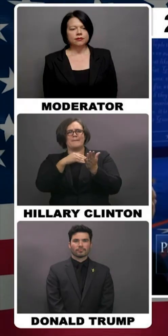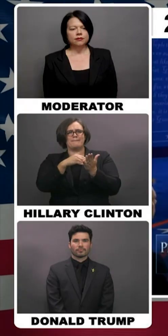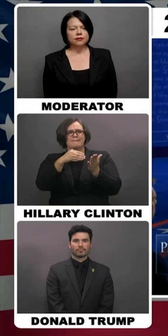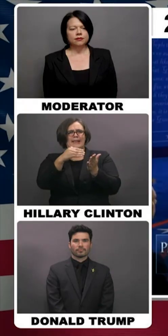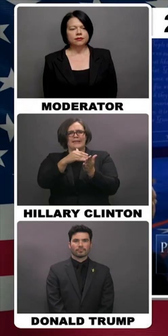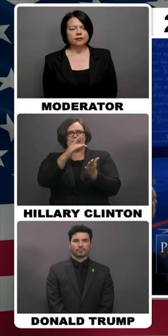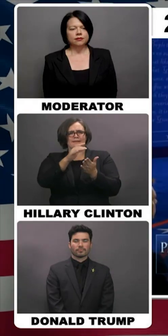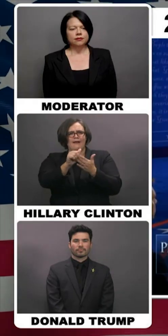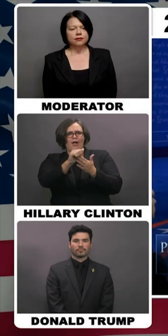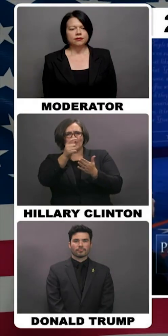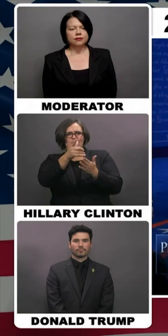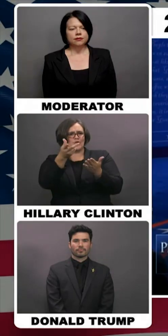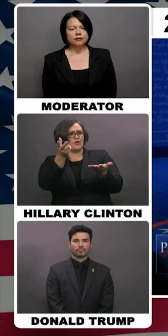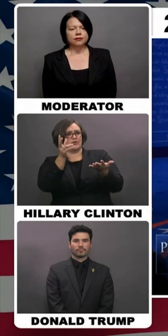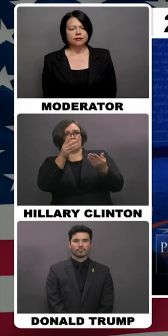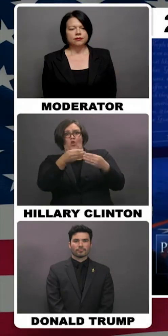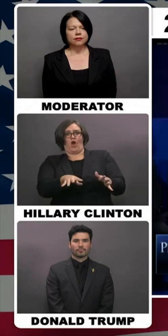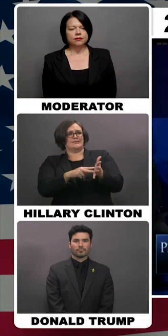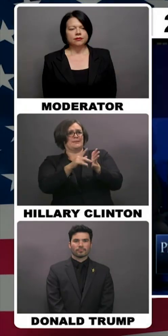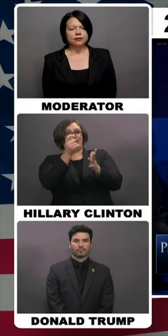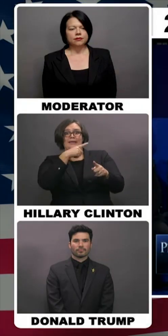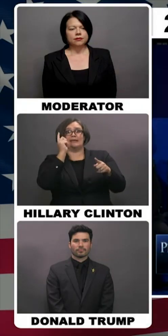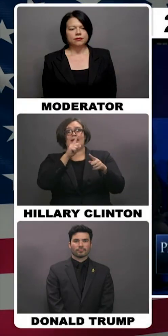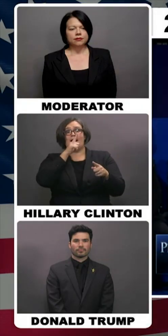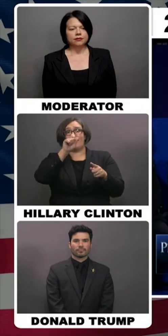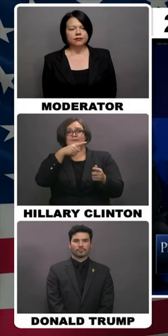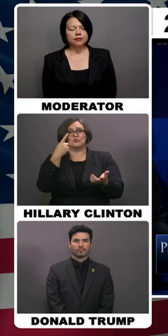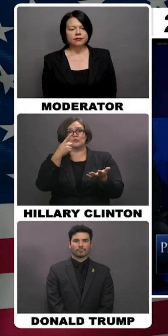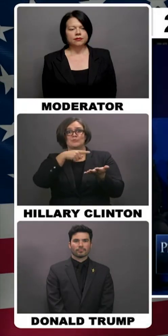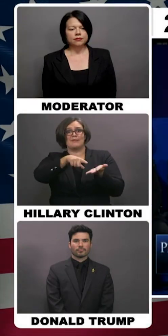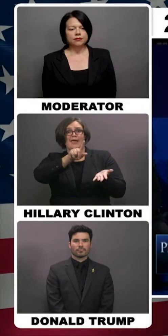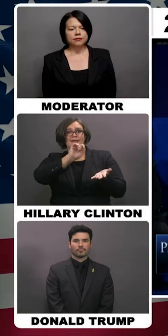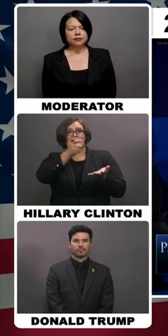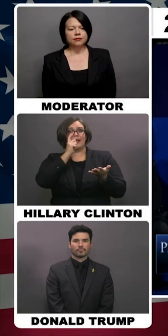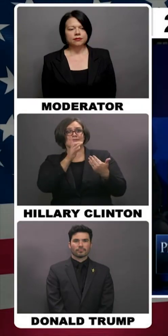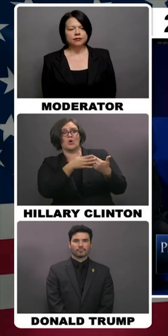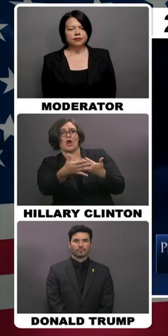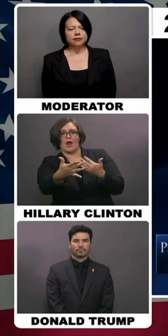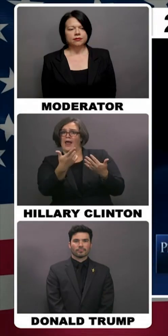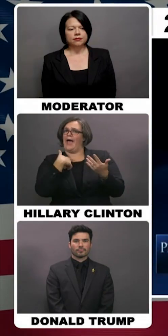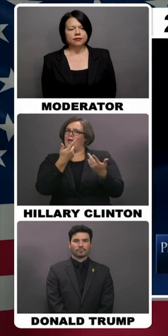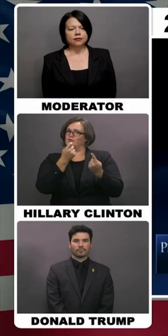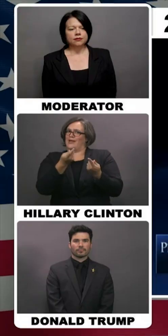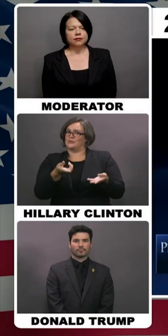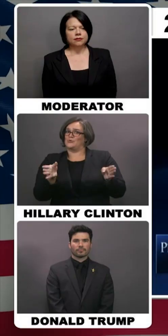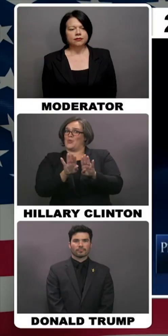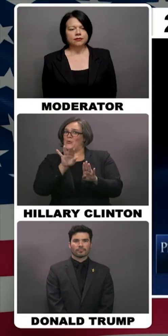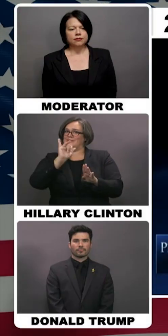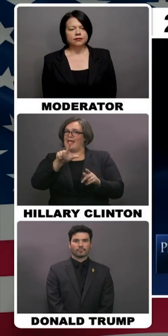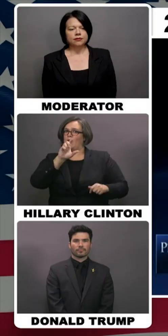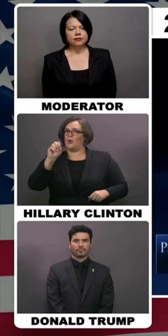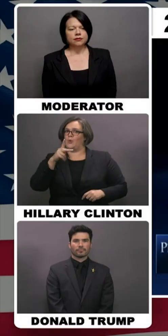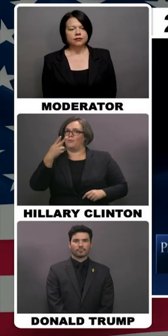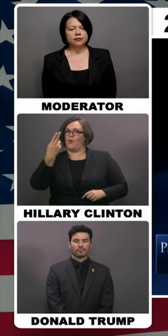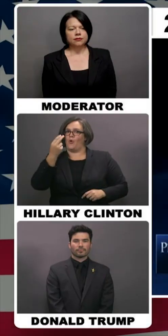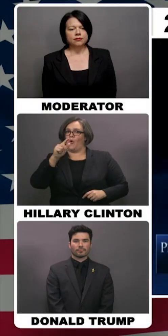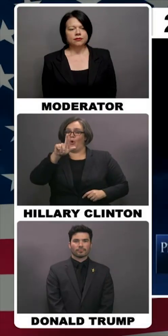I want to have a tax on people who are making a million dollars. It's called the Buffet rule. Yes.